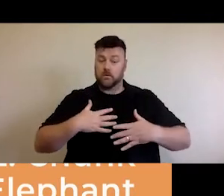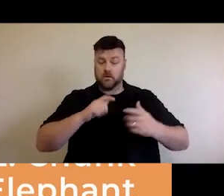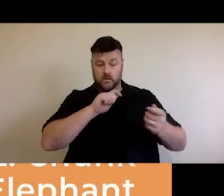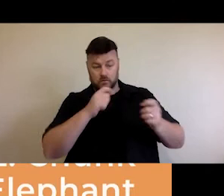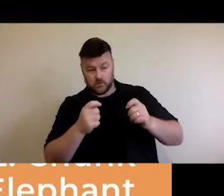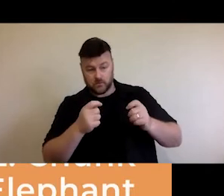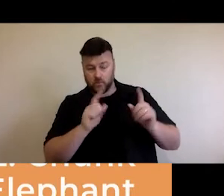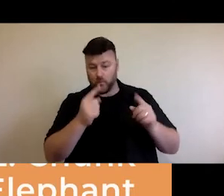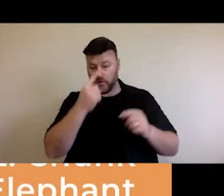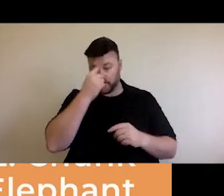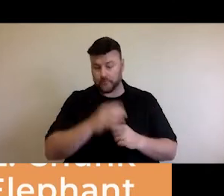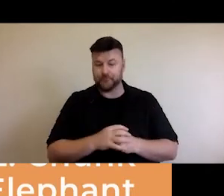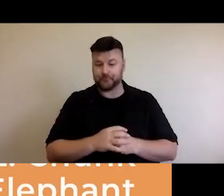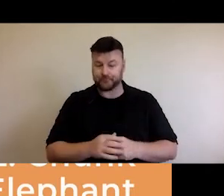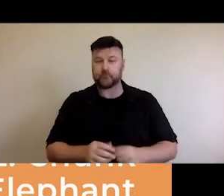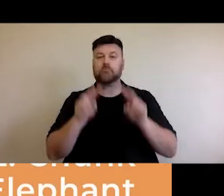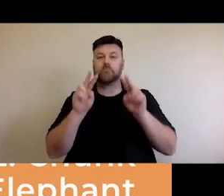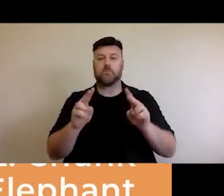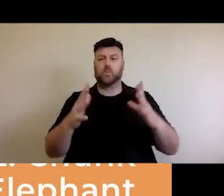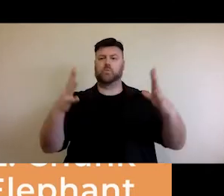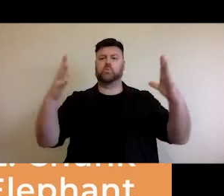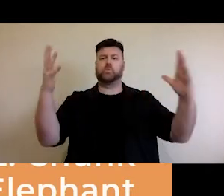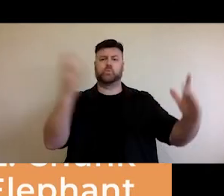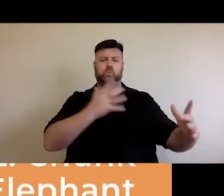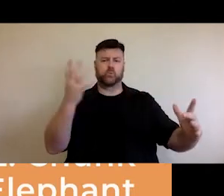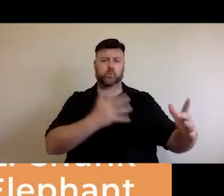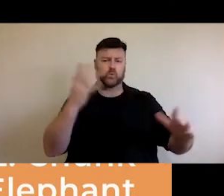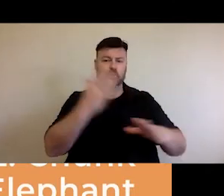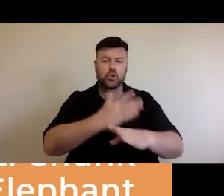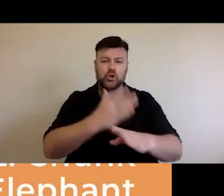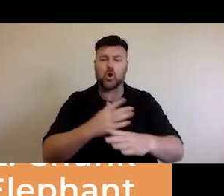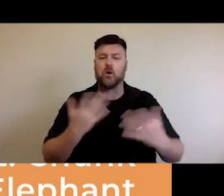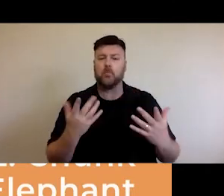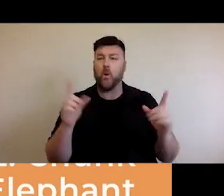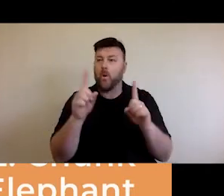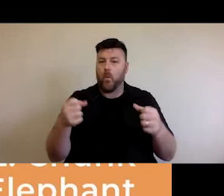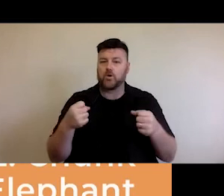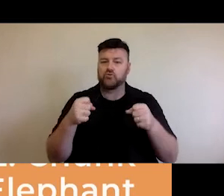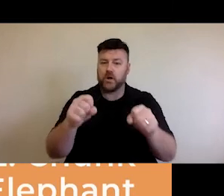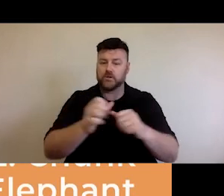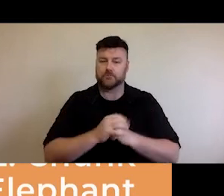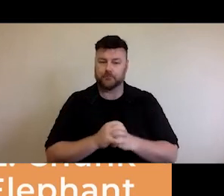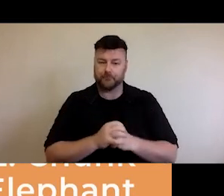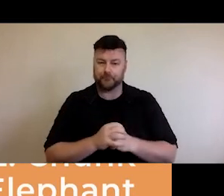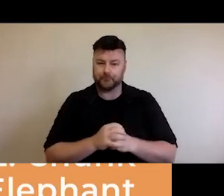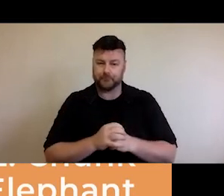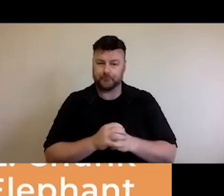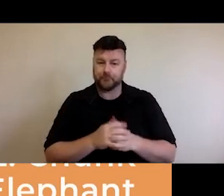massive job in front of us to try and work out what is strategy, and what should it be in times of uncertainty? I think we can do that